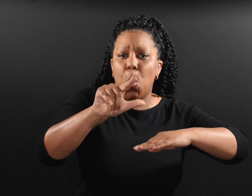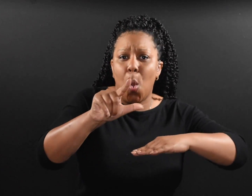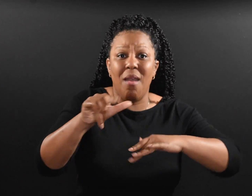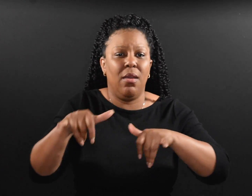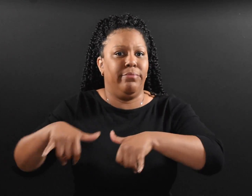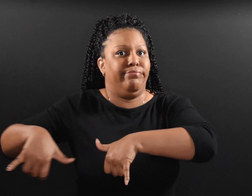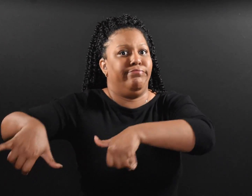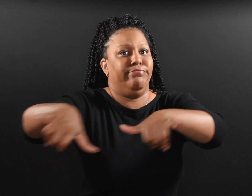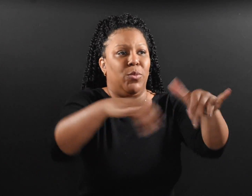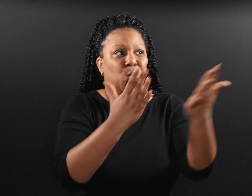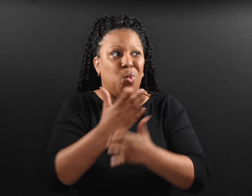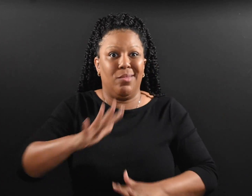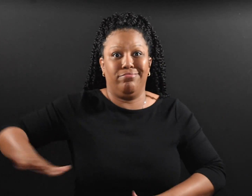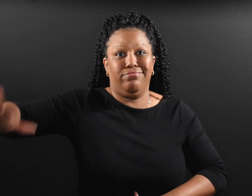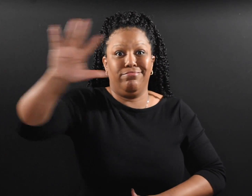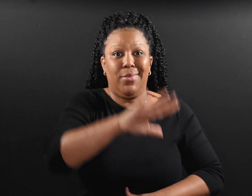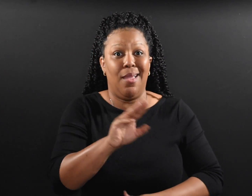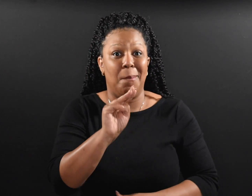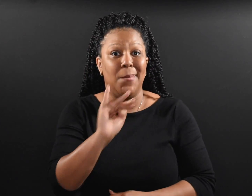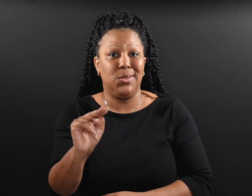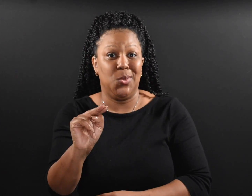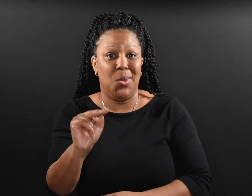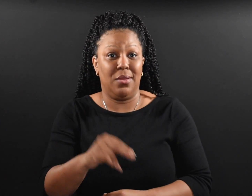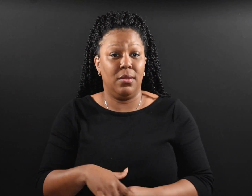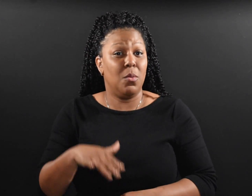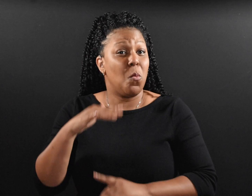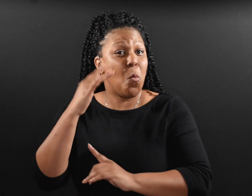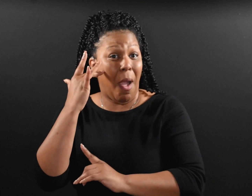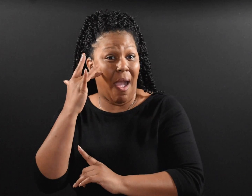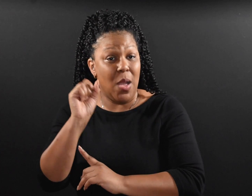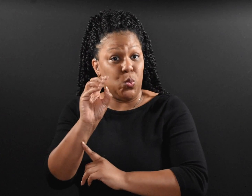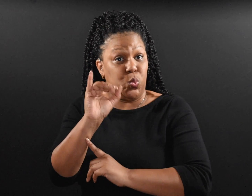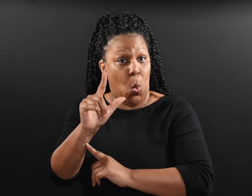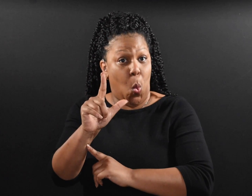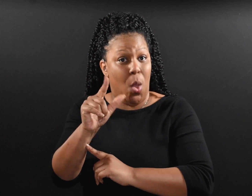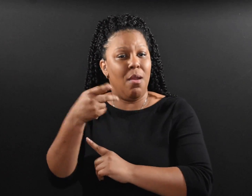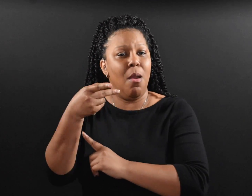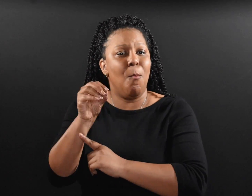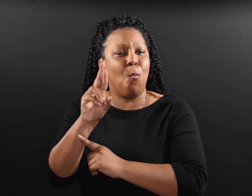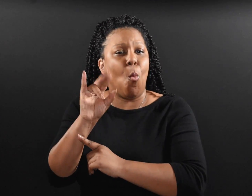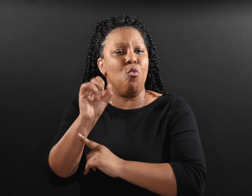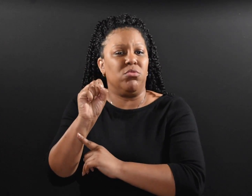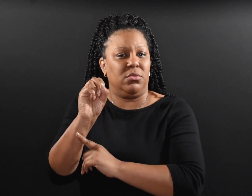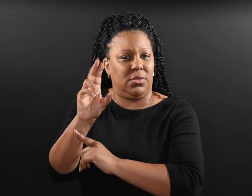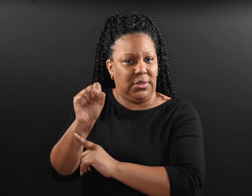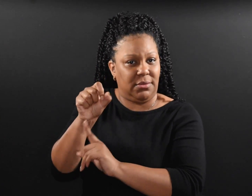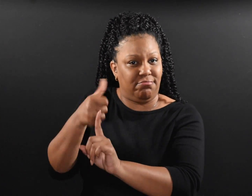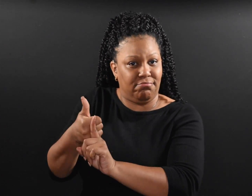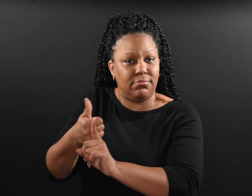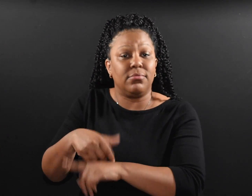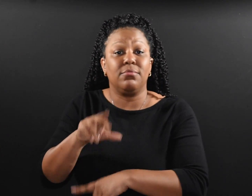Radon gas is in the soil and common throughout Minnesota. Because soil is porous, radon moves